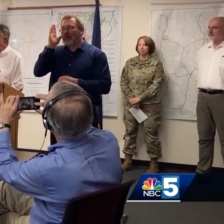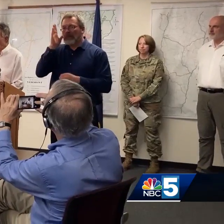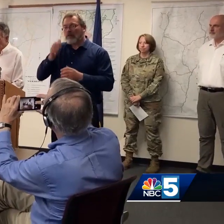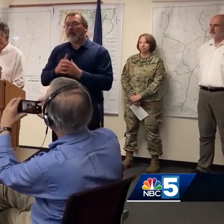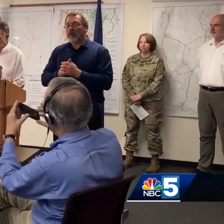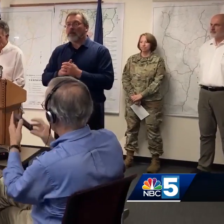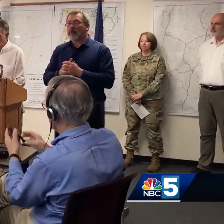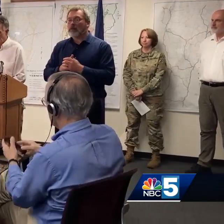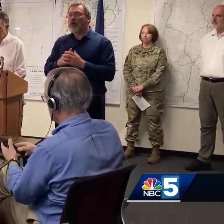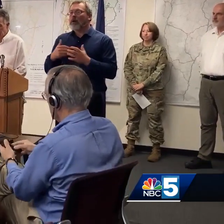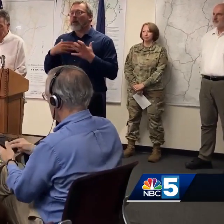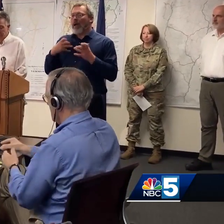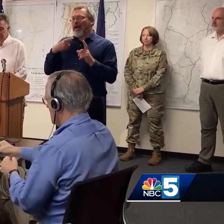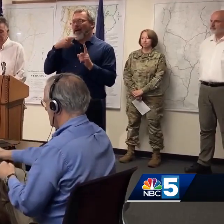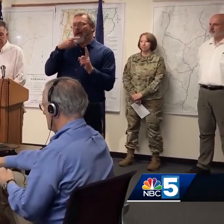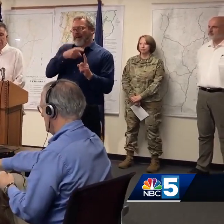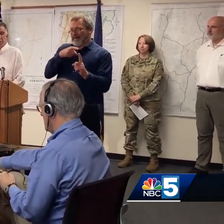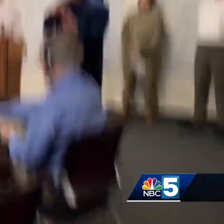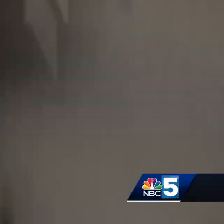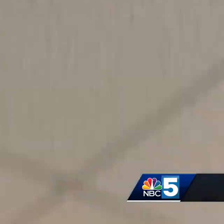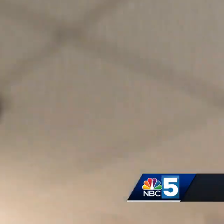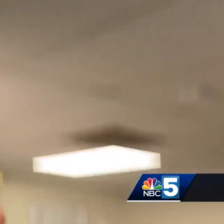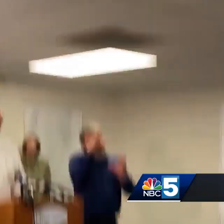SO PLEASE HELP YOUR NEIGHBORS AND REPORT YOUR DAMAGE.